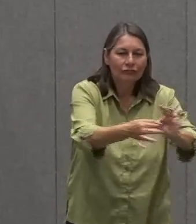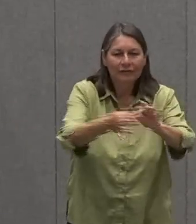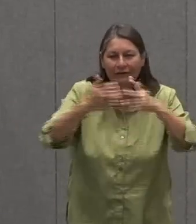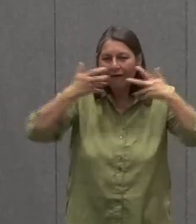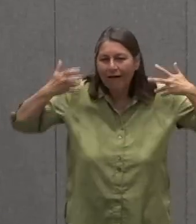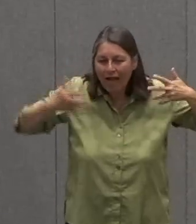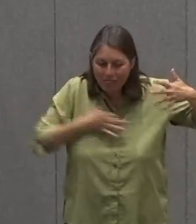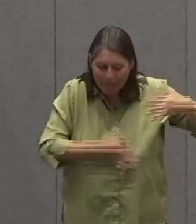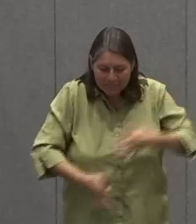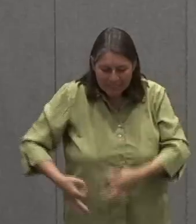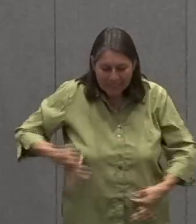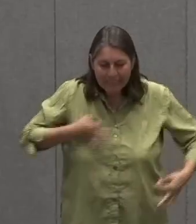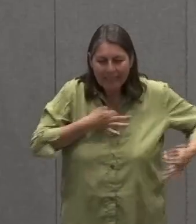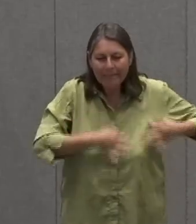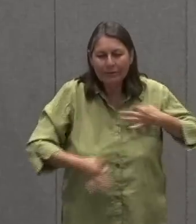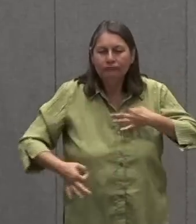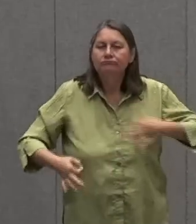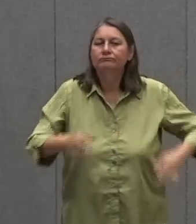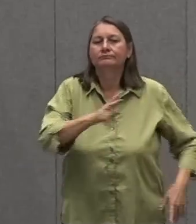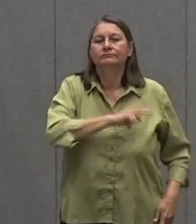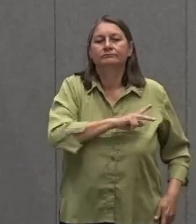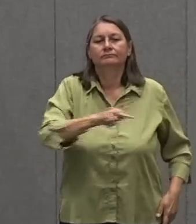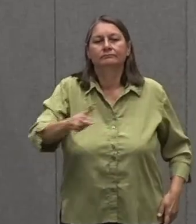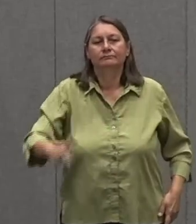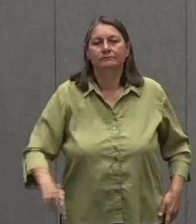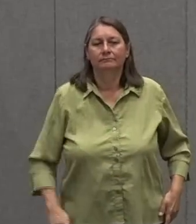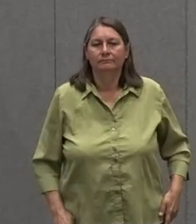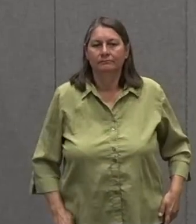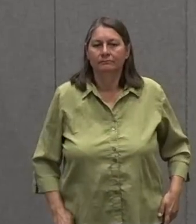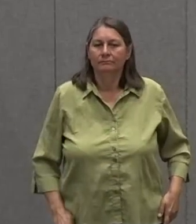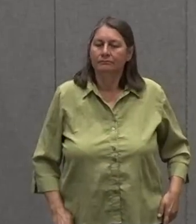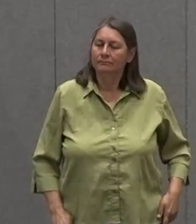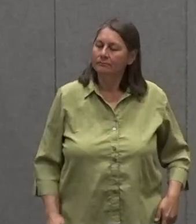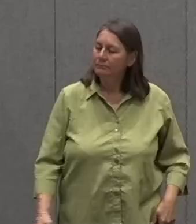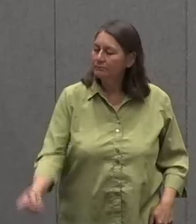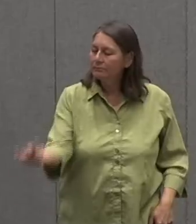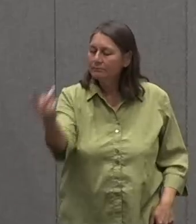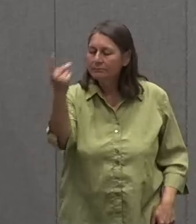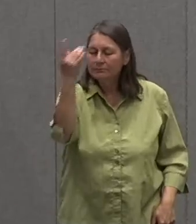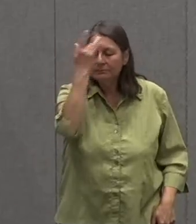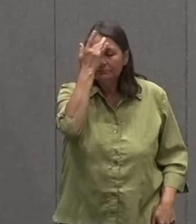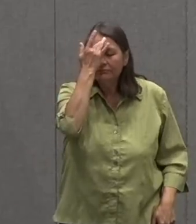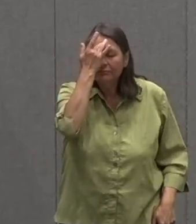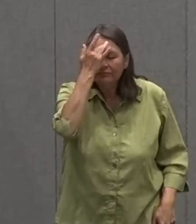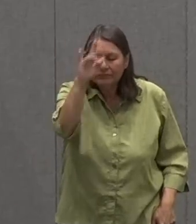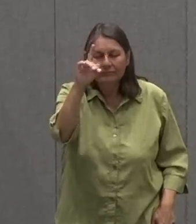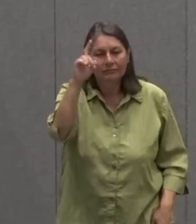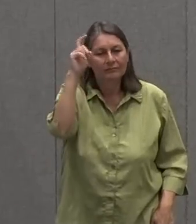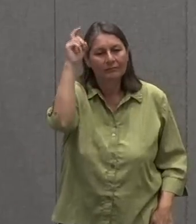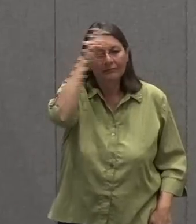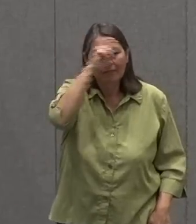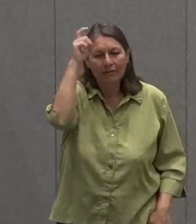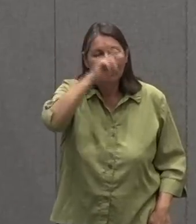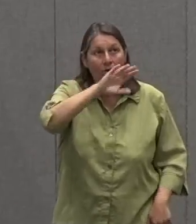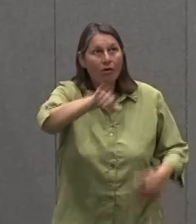mighty in his power and wisdom. All the animals respected and loved their king.